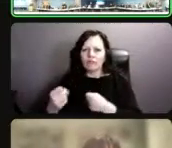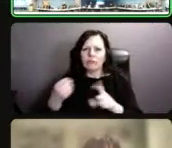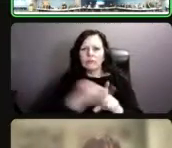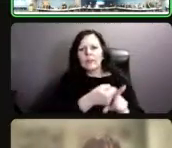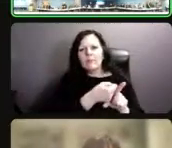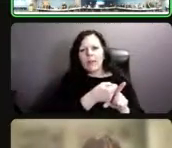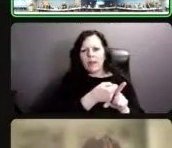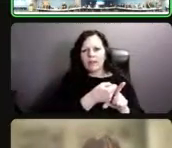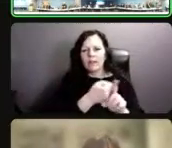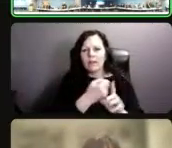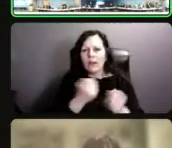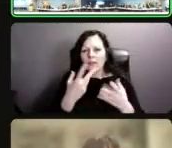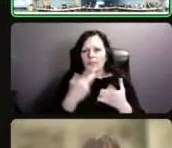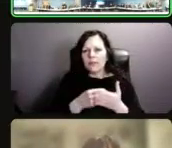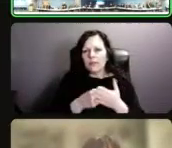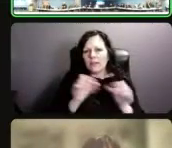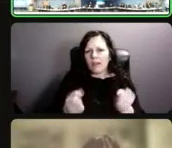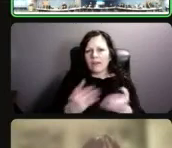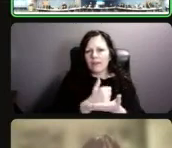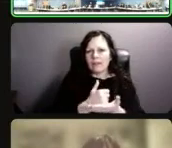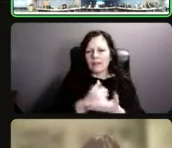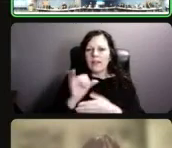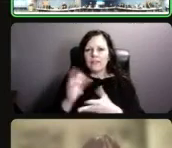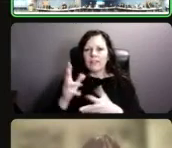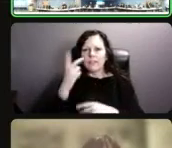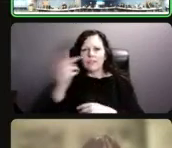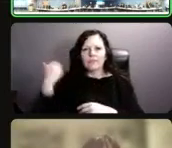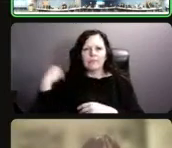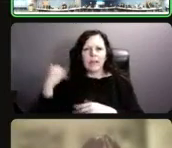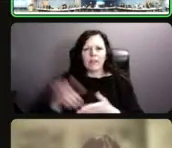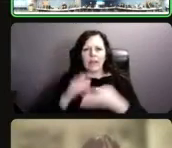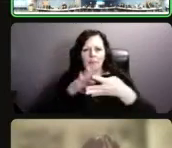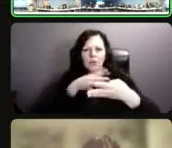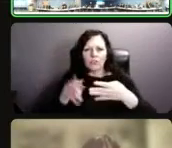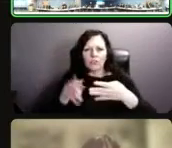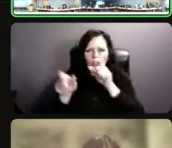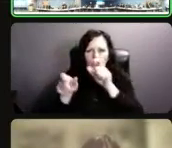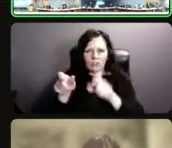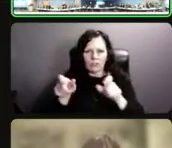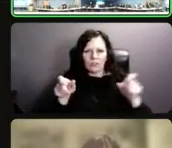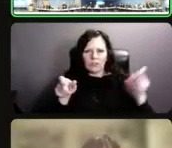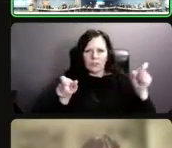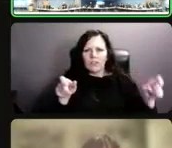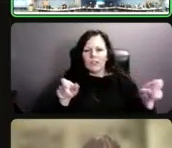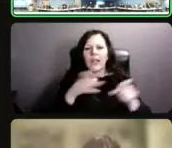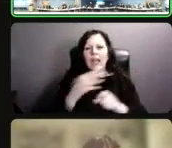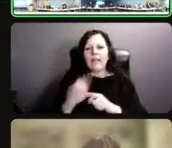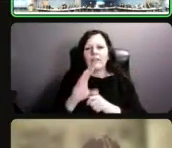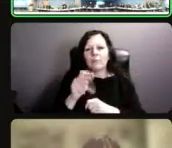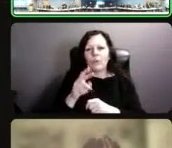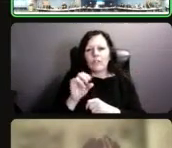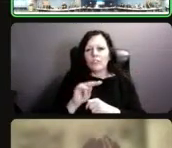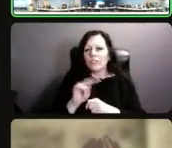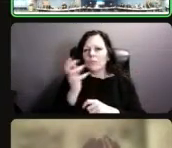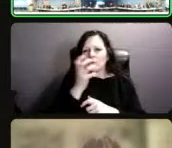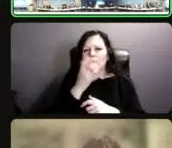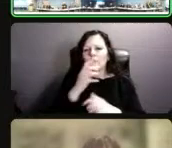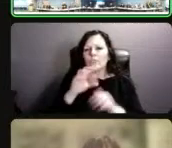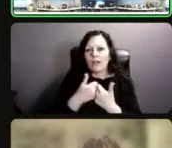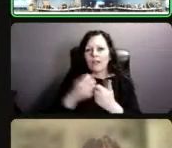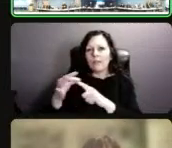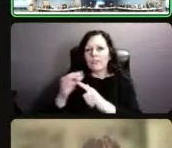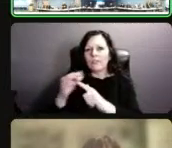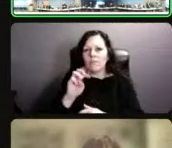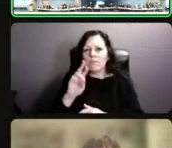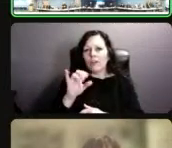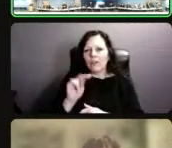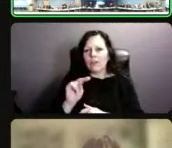HOWEVER CONRSELY ENOMIC